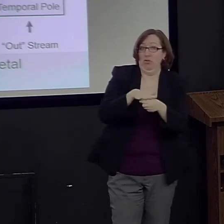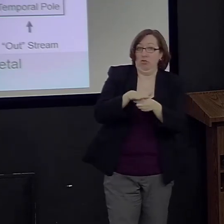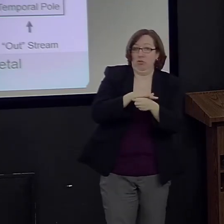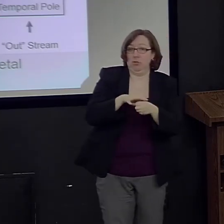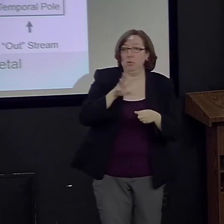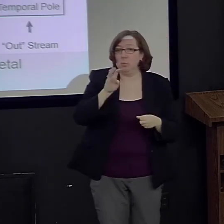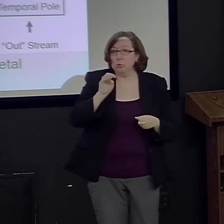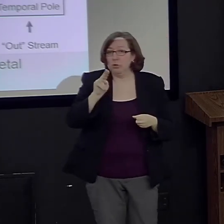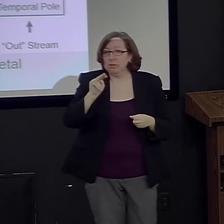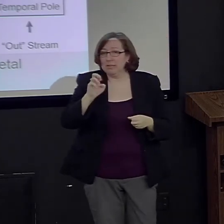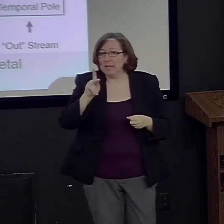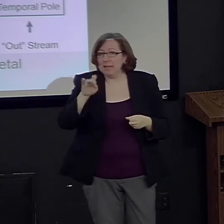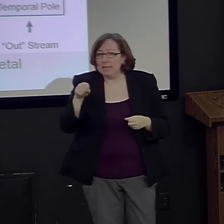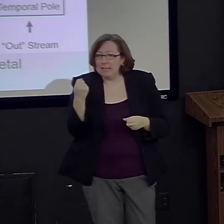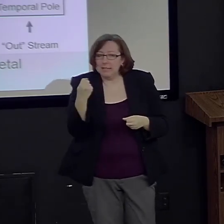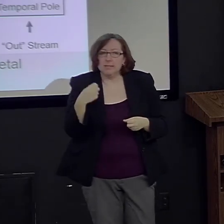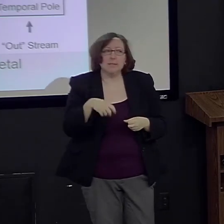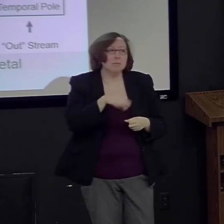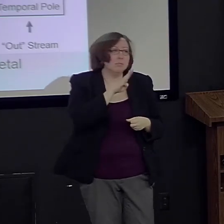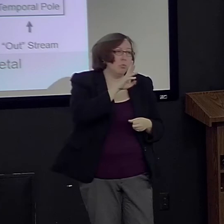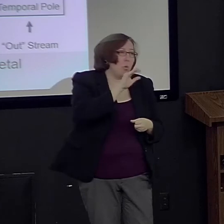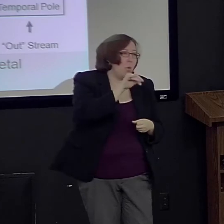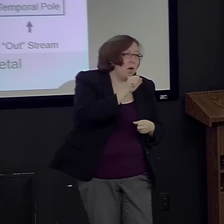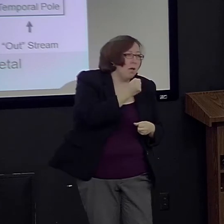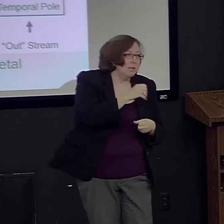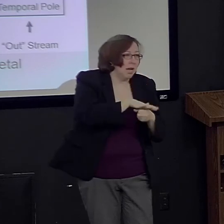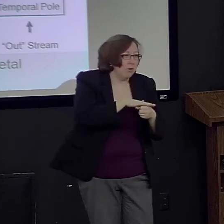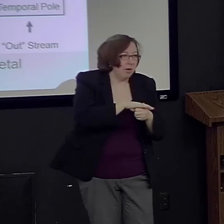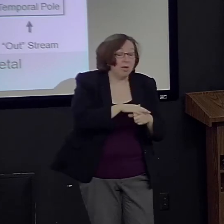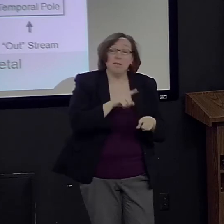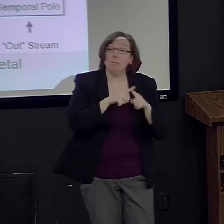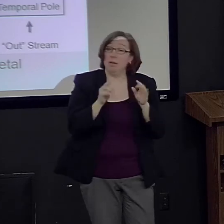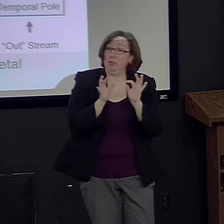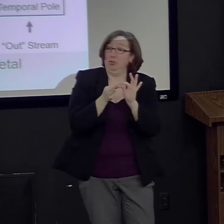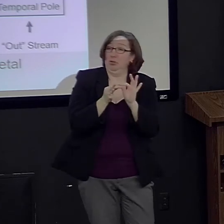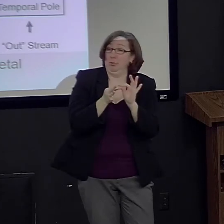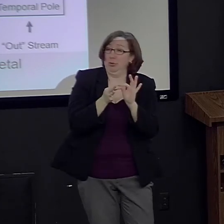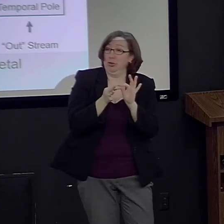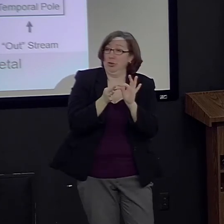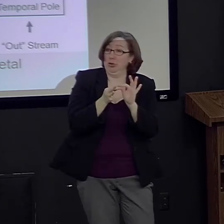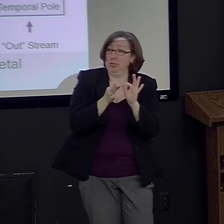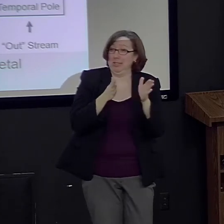Interpreters have to have activity in all of those areas,